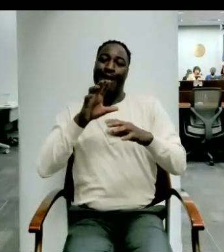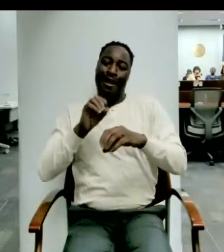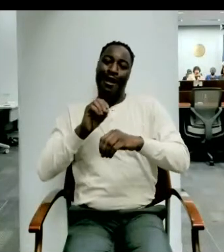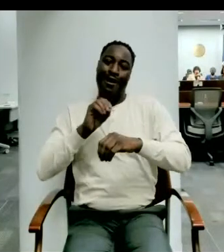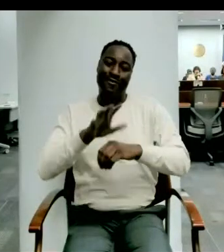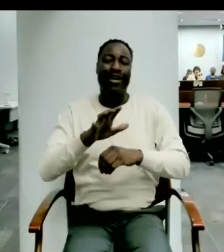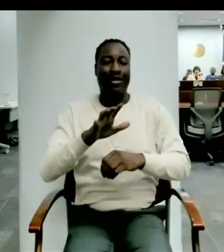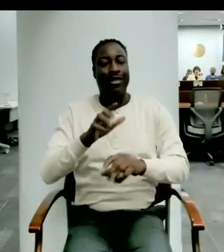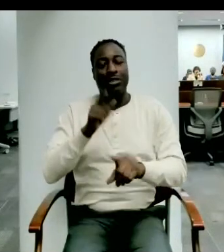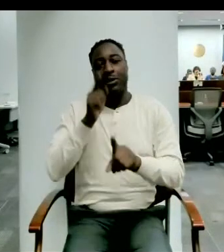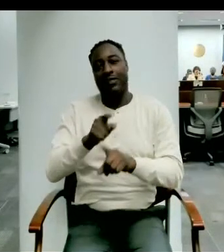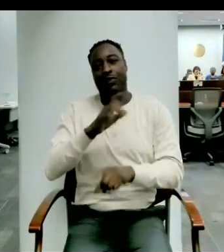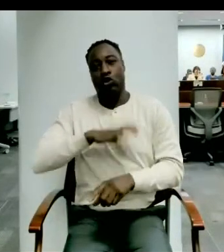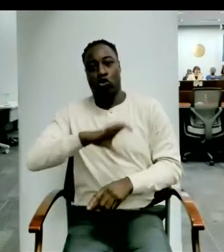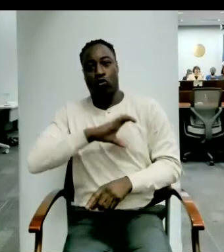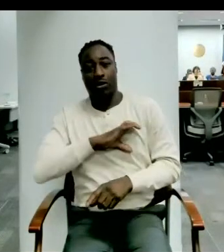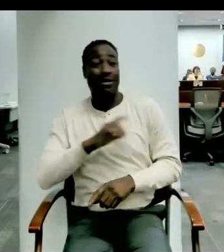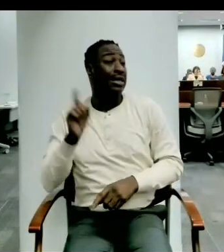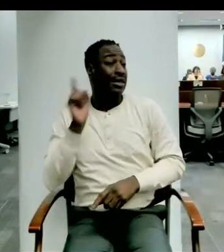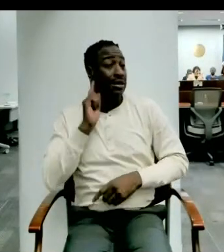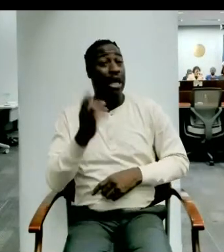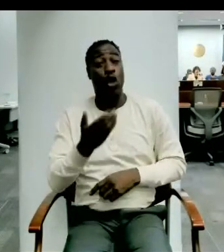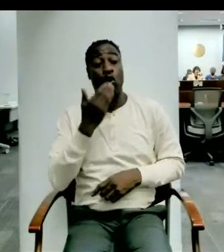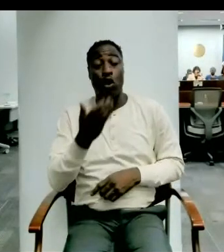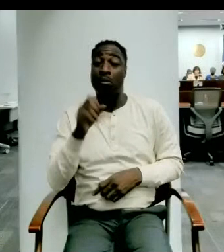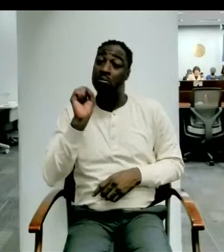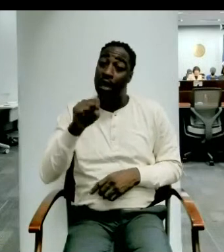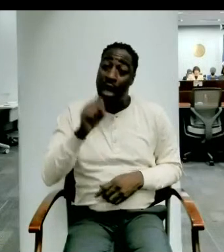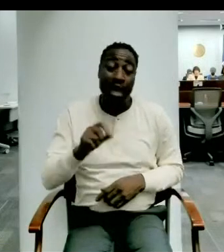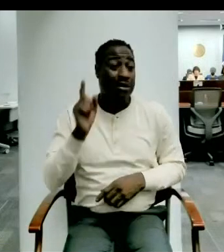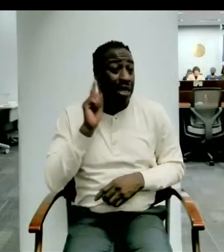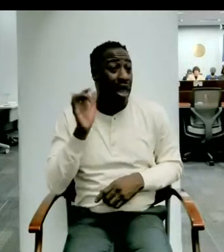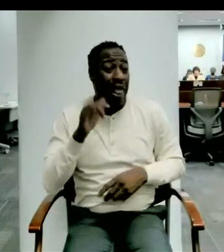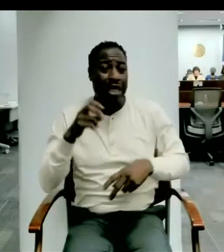And we can't, you know, it sounds good. It sounds like it is a problem, but how do we actually,